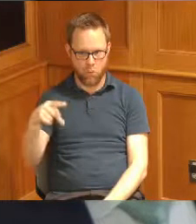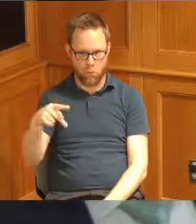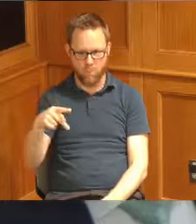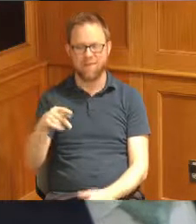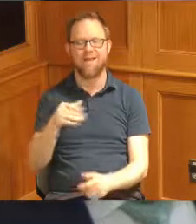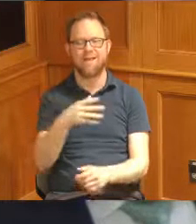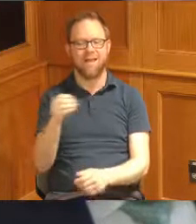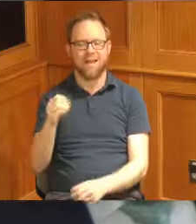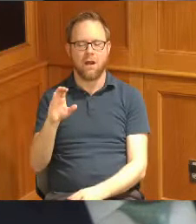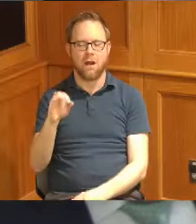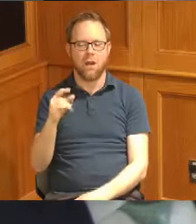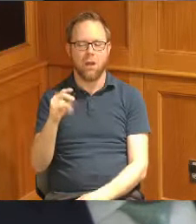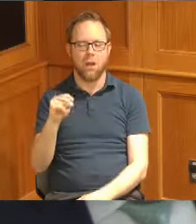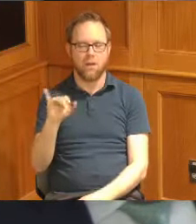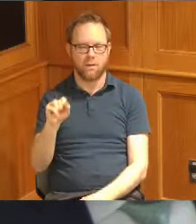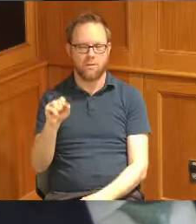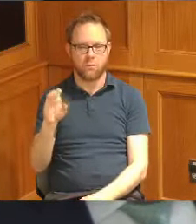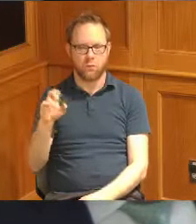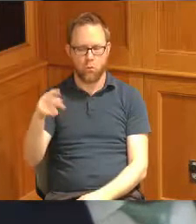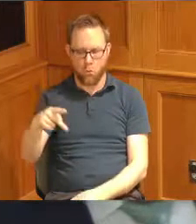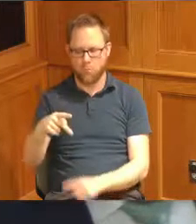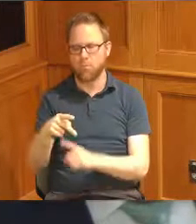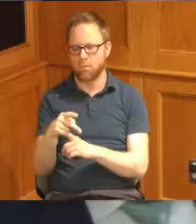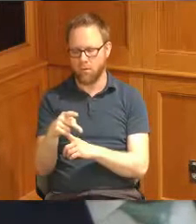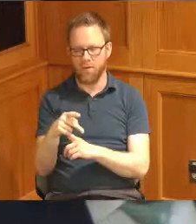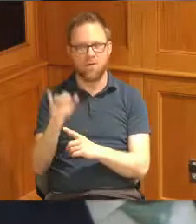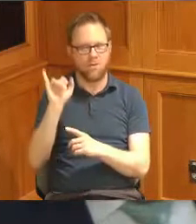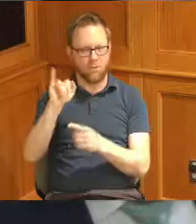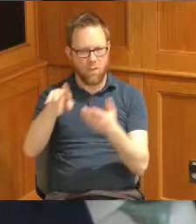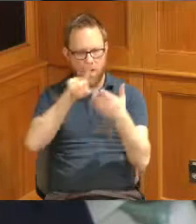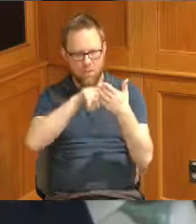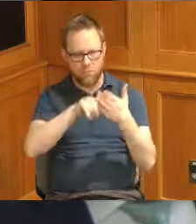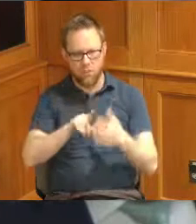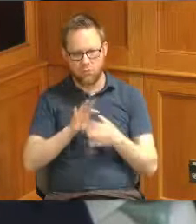corporation making findings certain findings with respect to the urban job and Enterprise